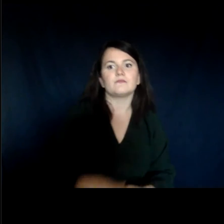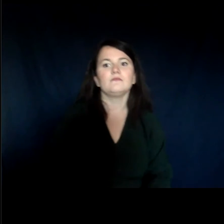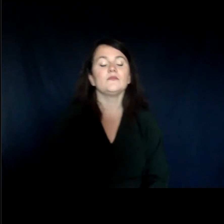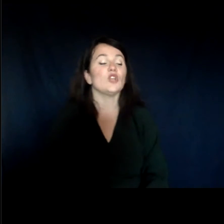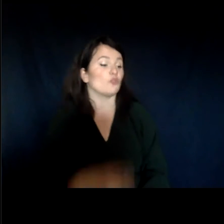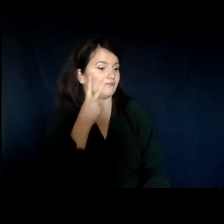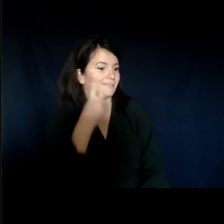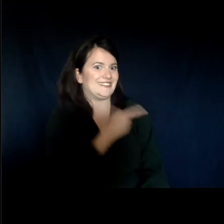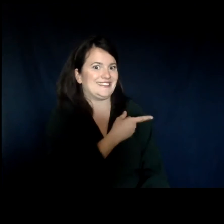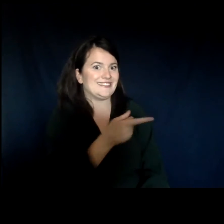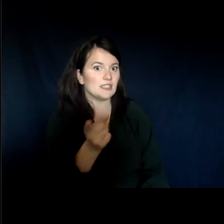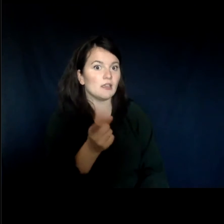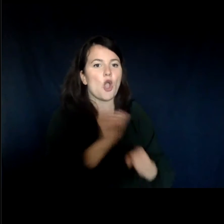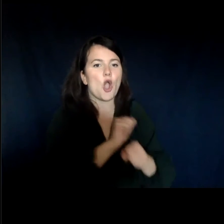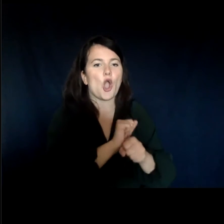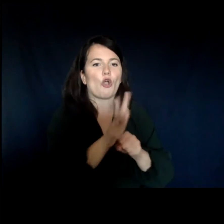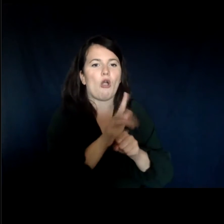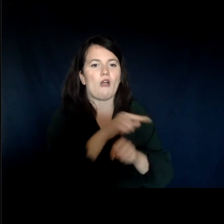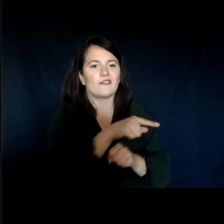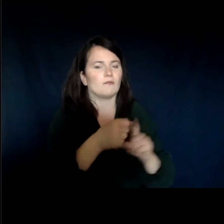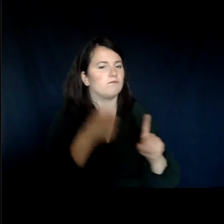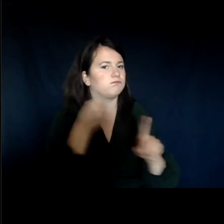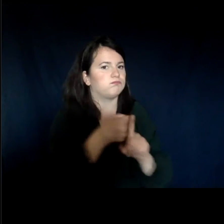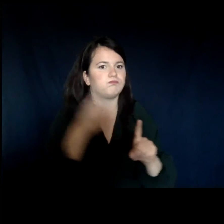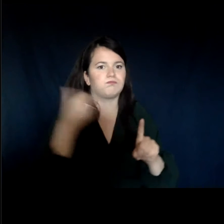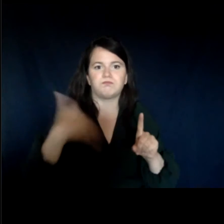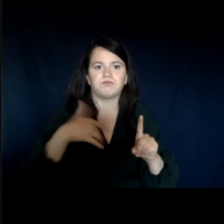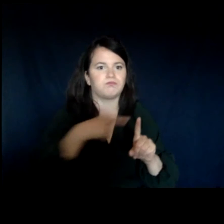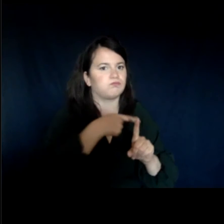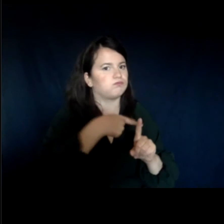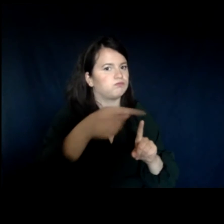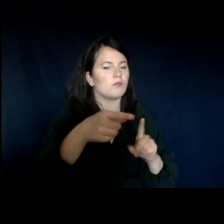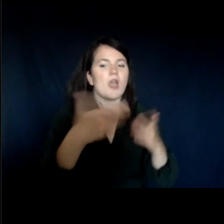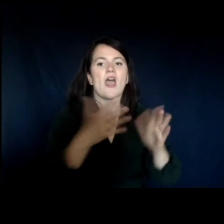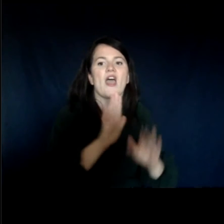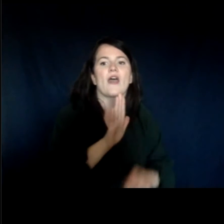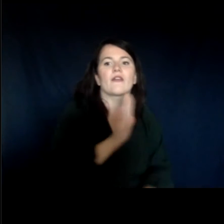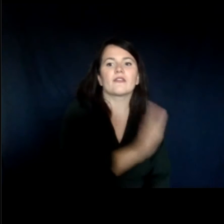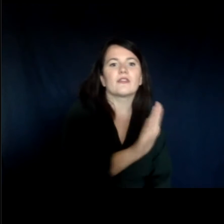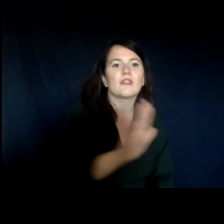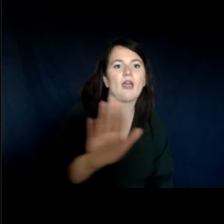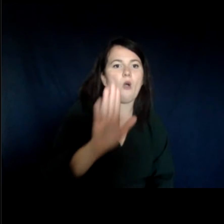in the form of temporary lay offs and short time working,